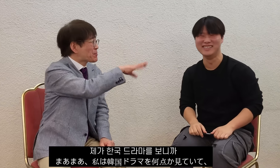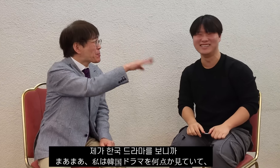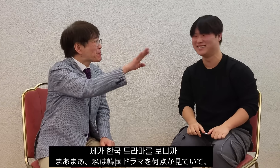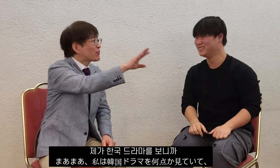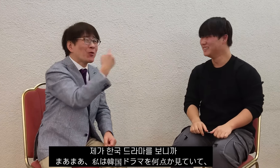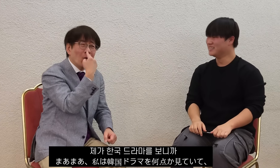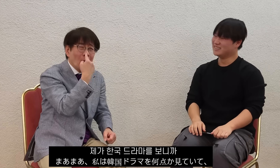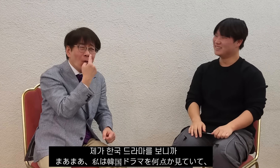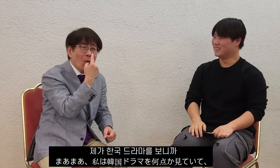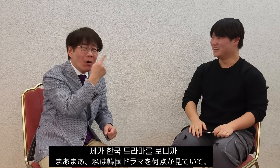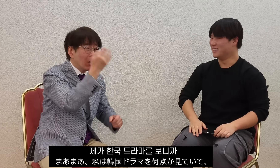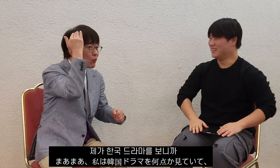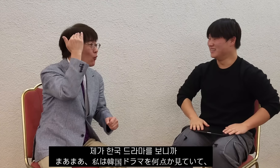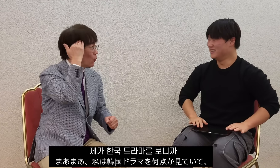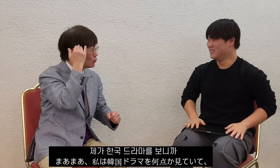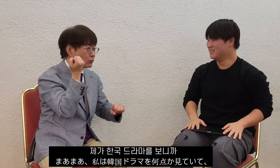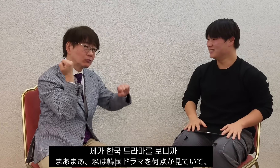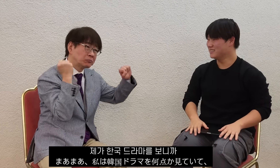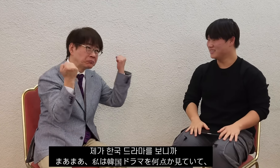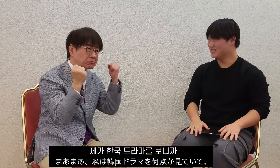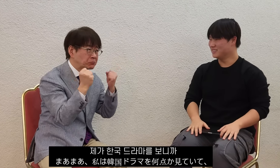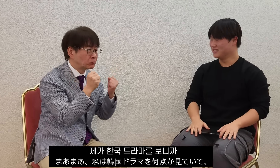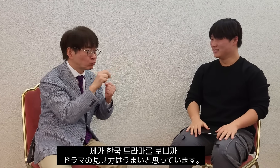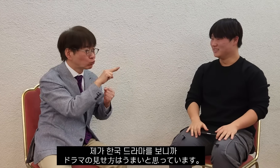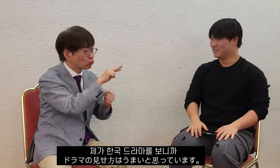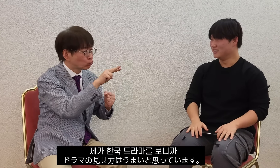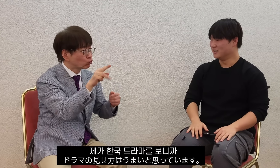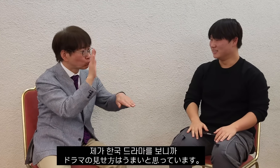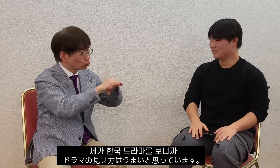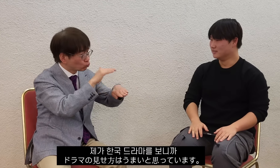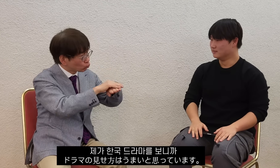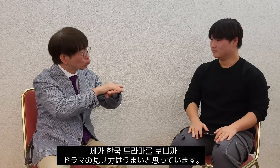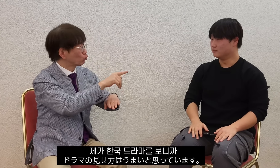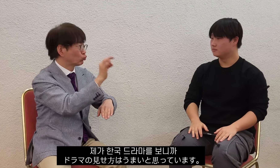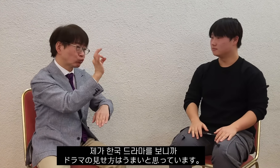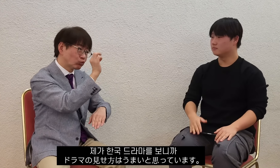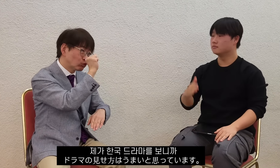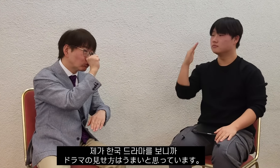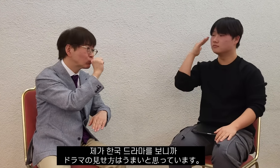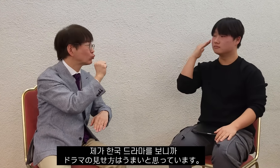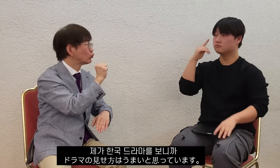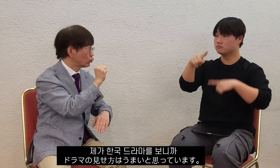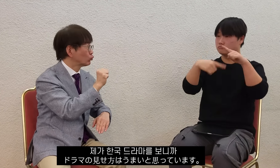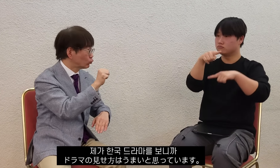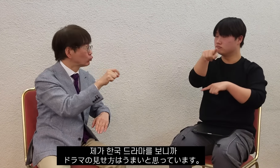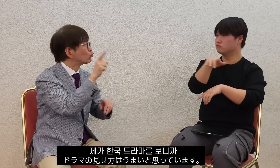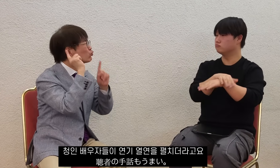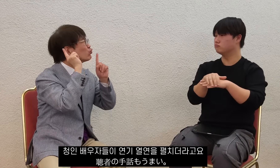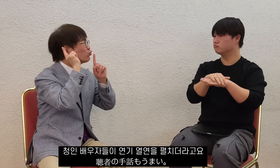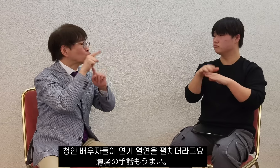When I watched Korean dramas,